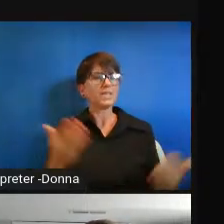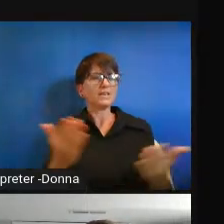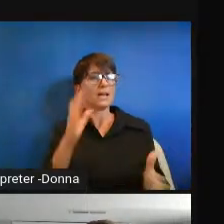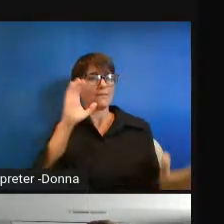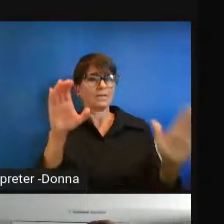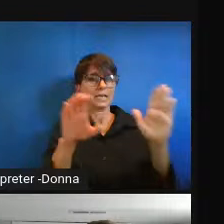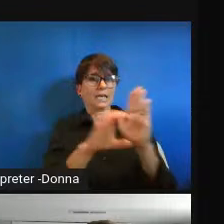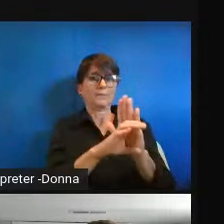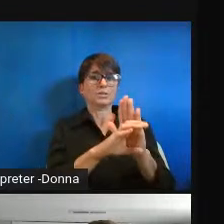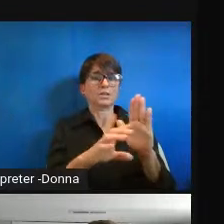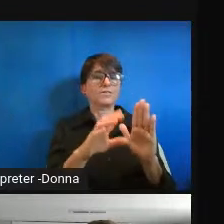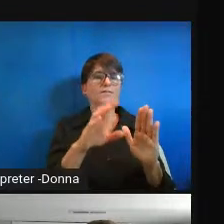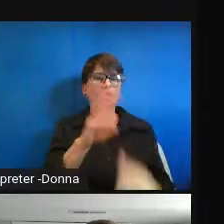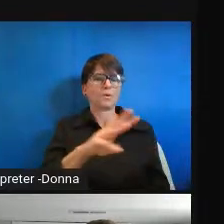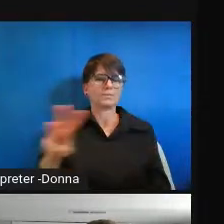Here I have an image from a website